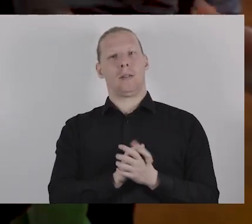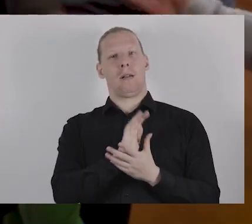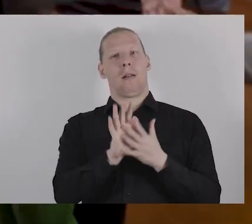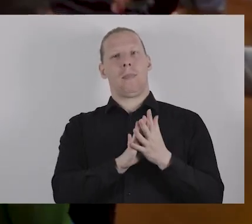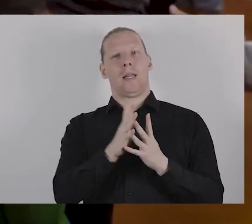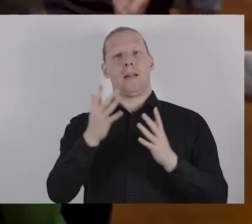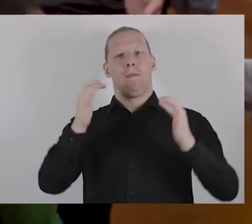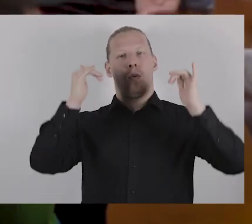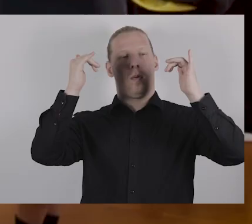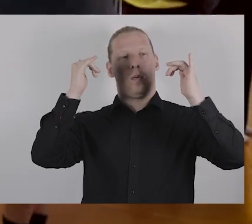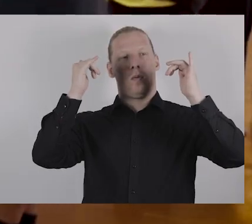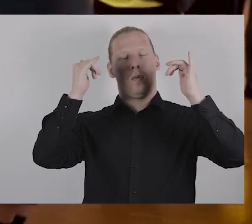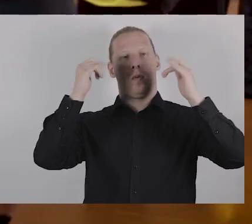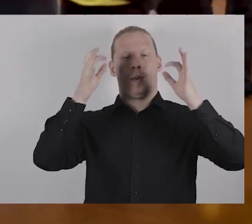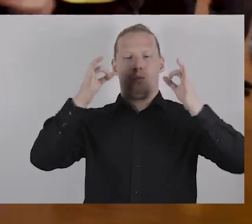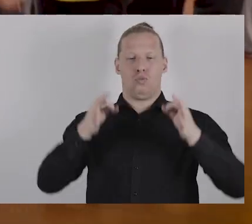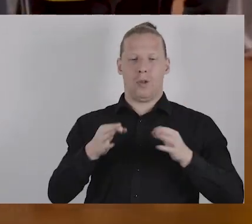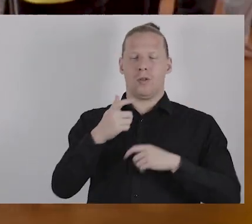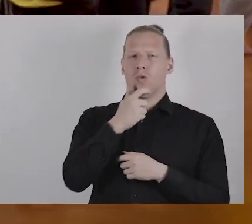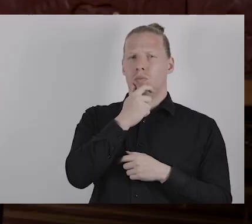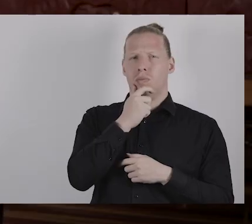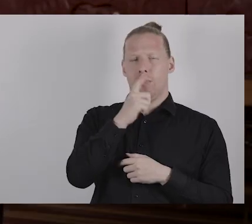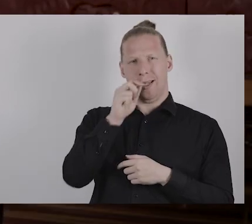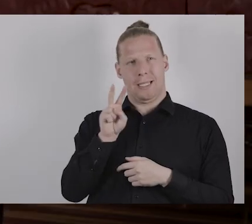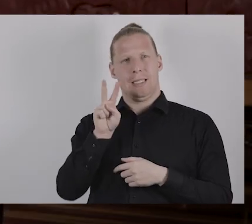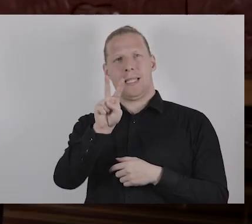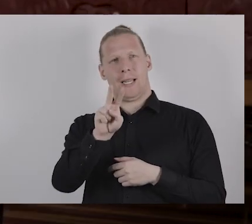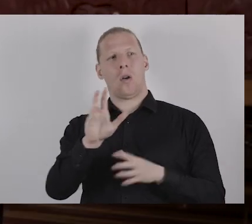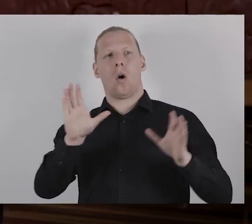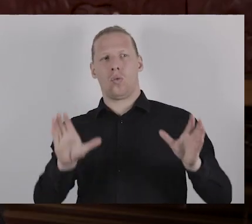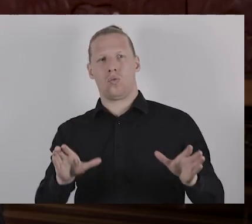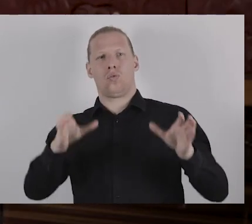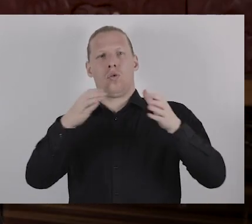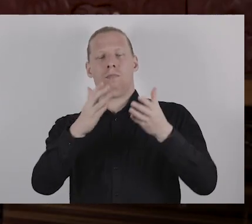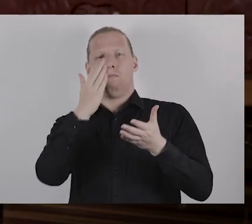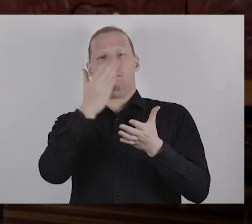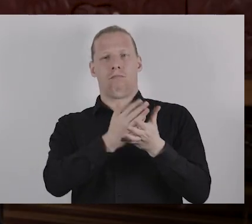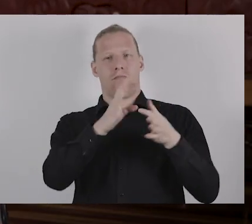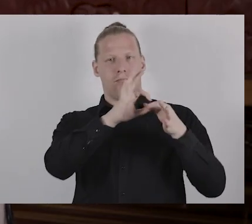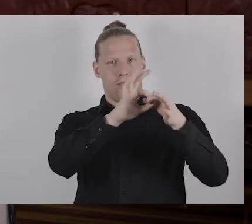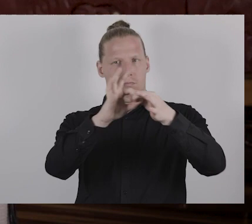so that judges are able to see a unified group...